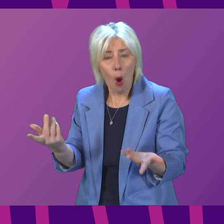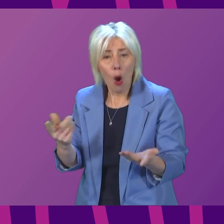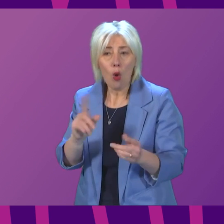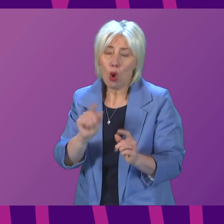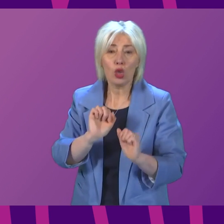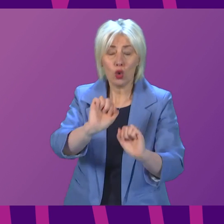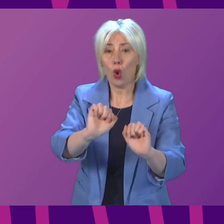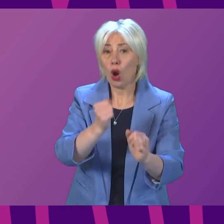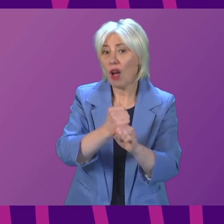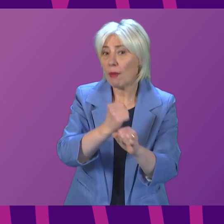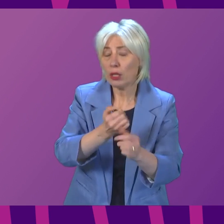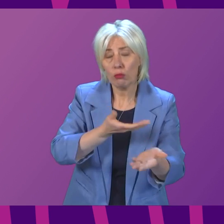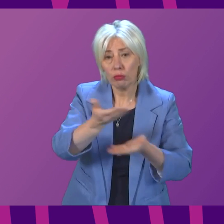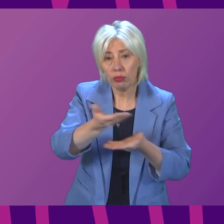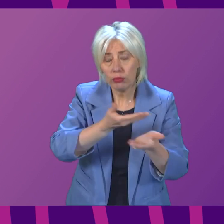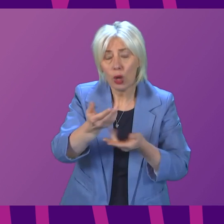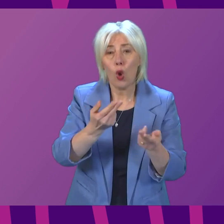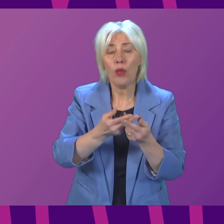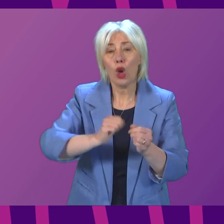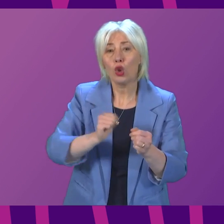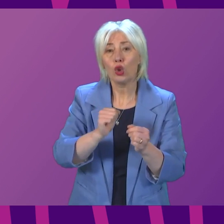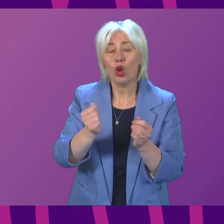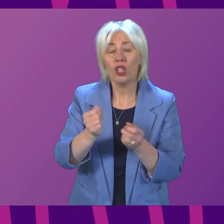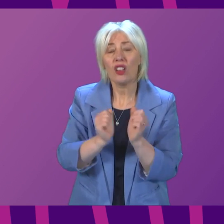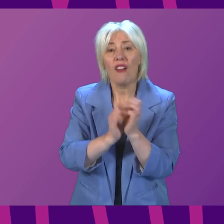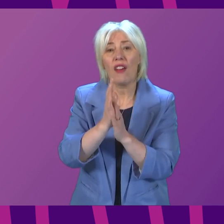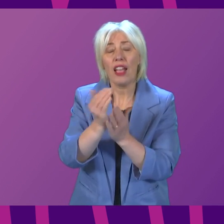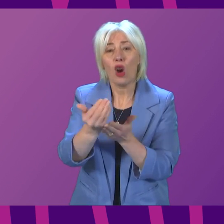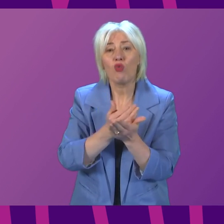her Government had with the Scottish Fire and Rescue Service about the plans?